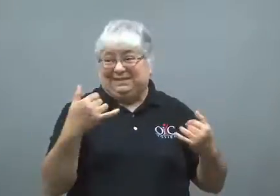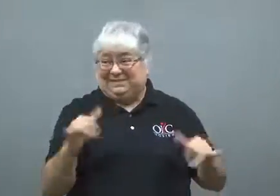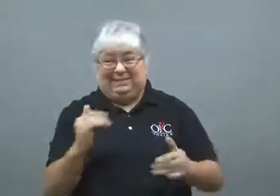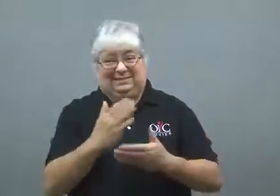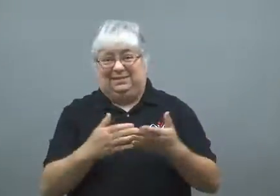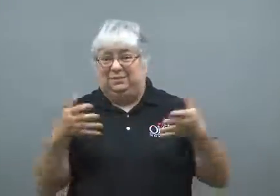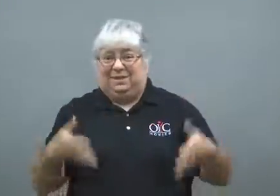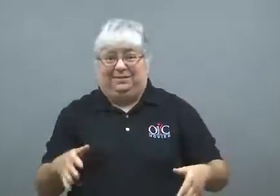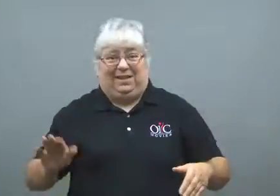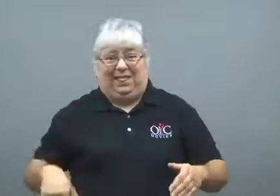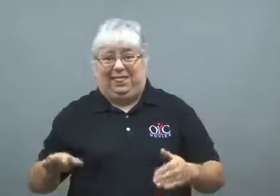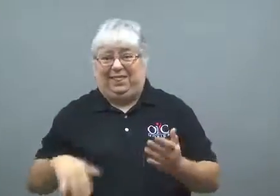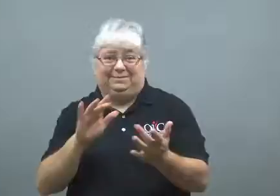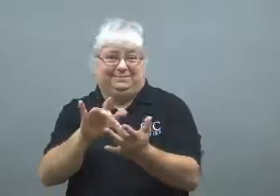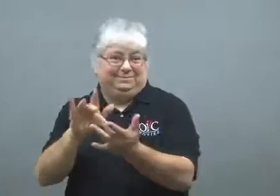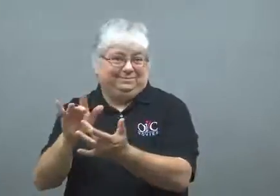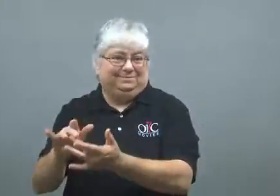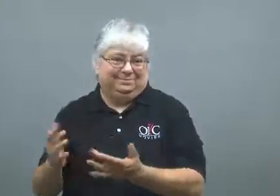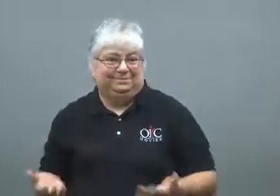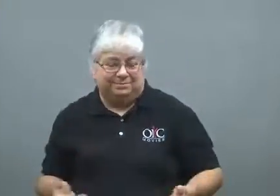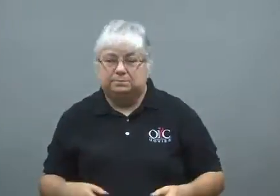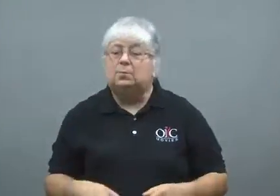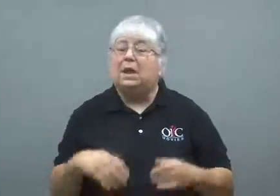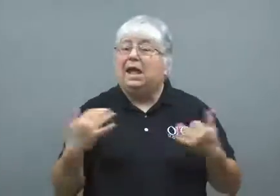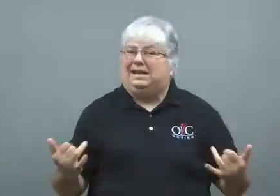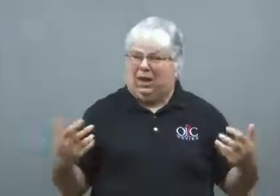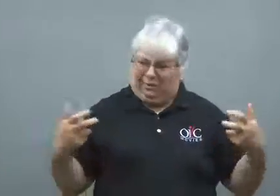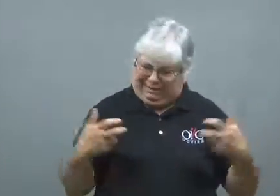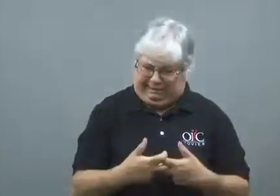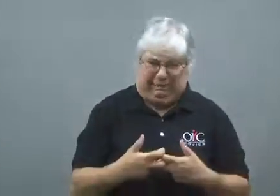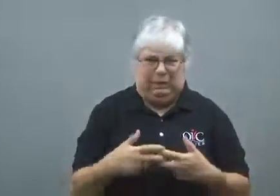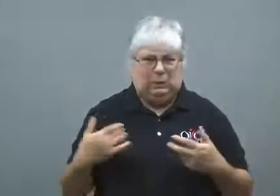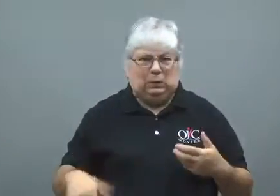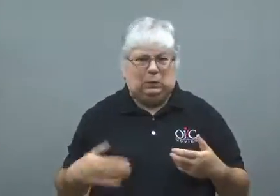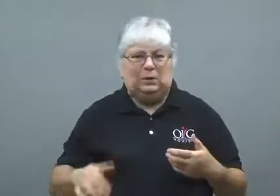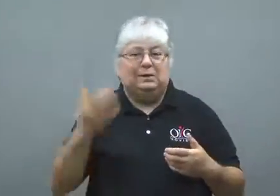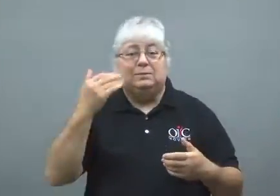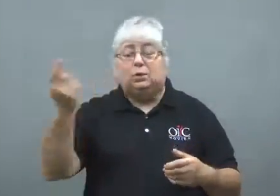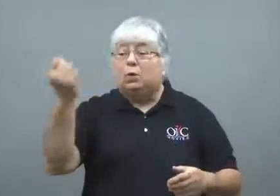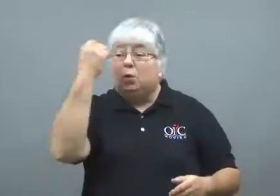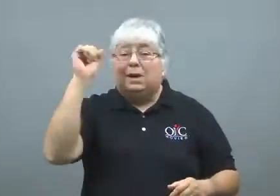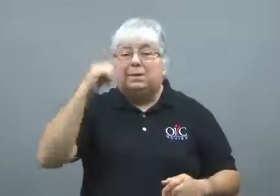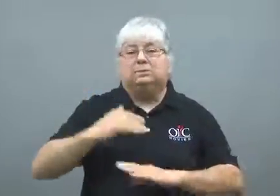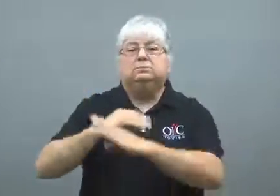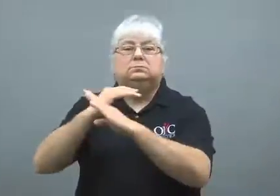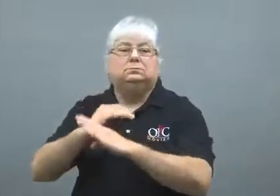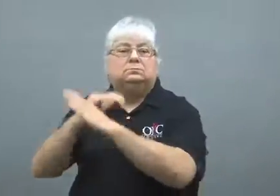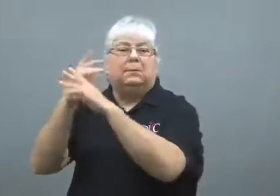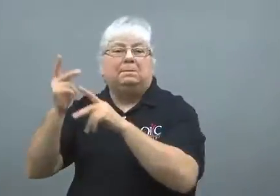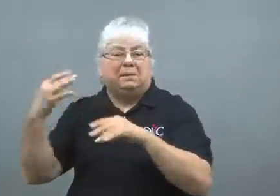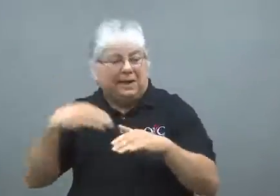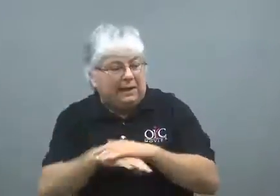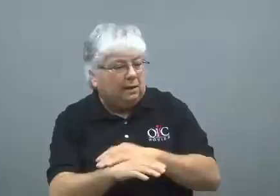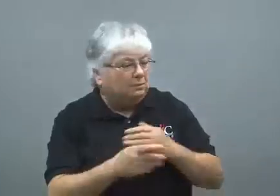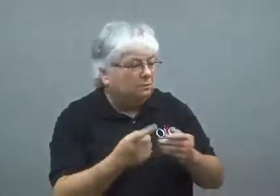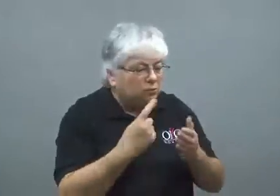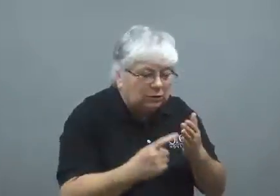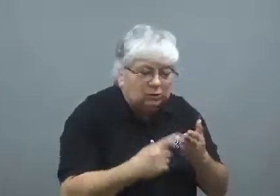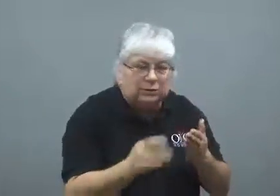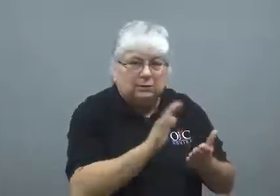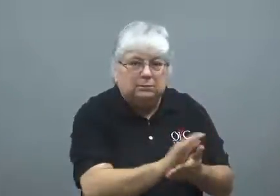Some have still not been contacted.